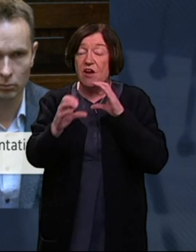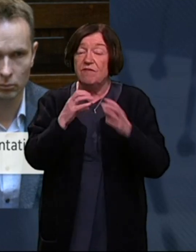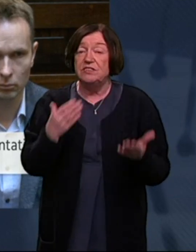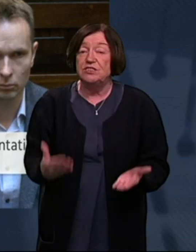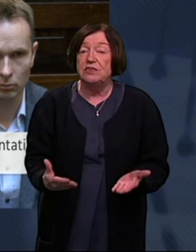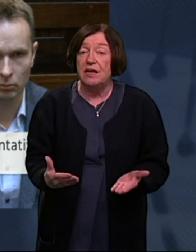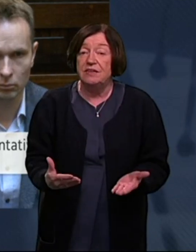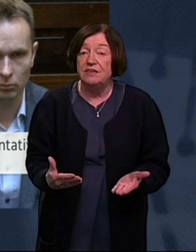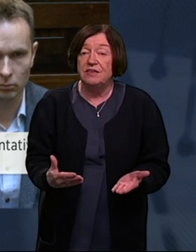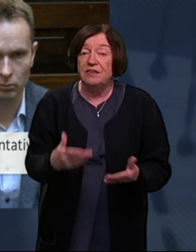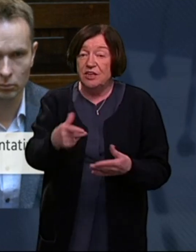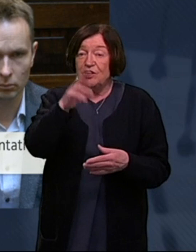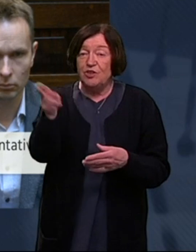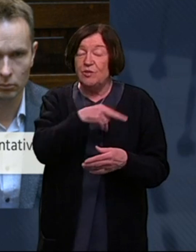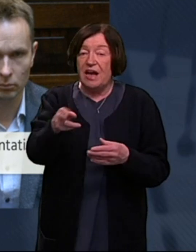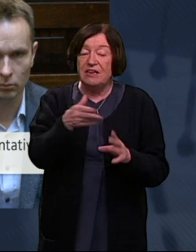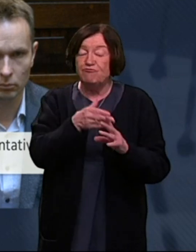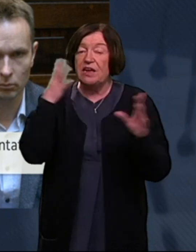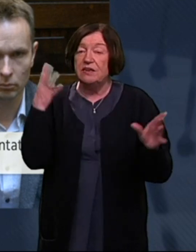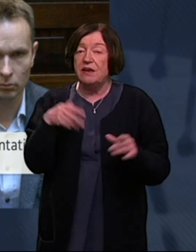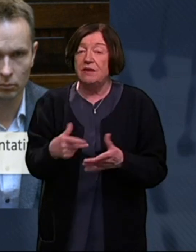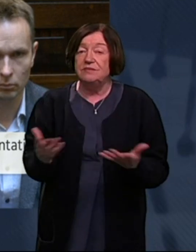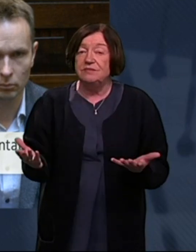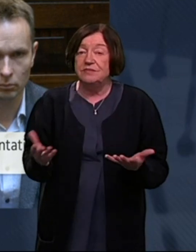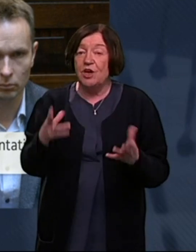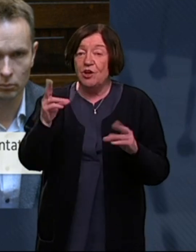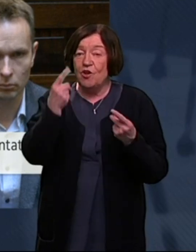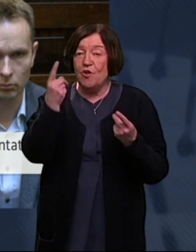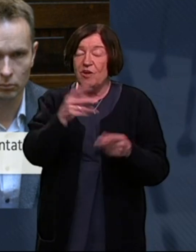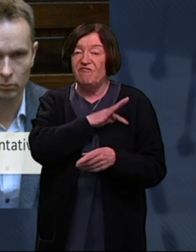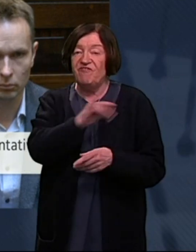If the Government cannot acknowledge that, no one will have faith that it can address